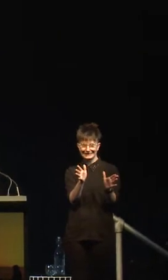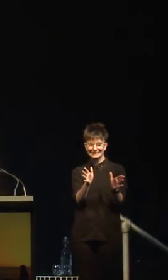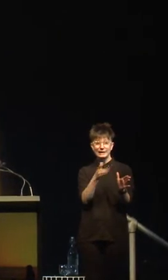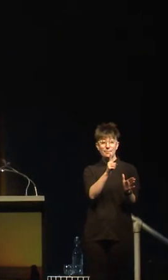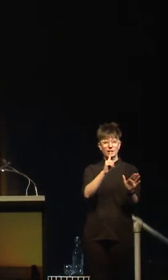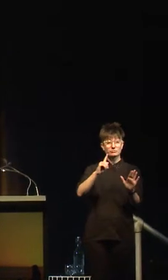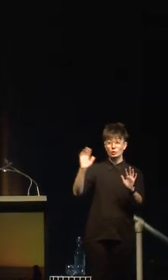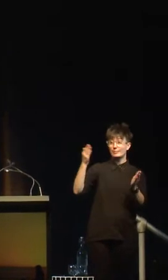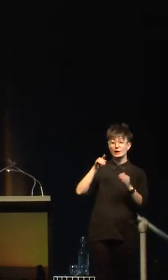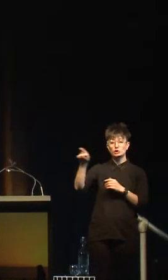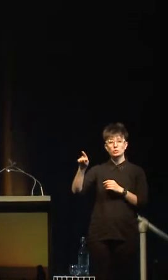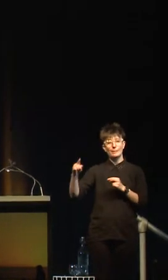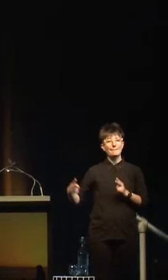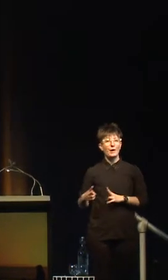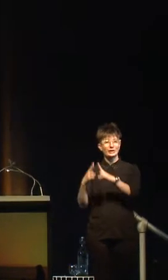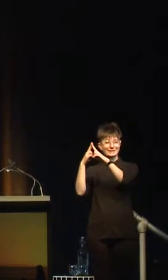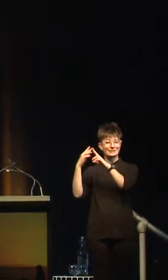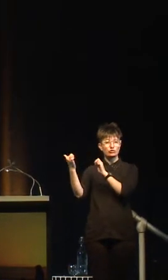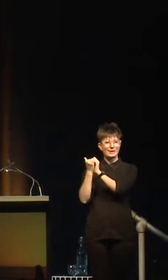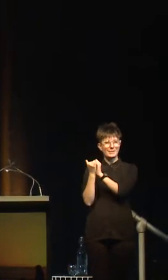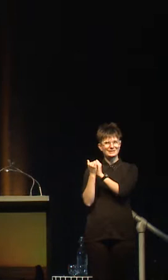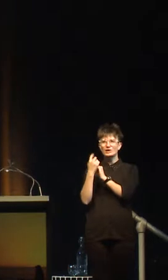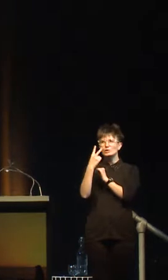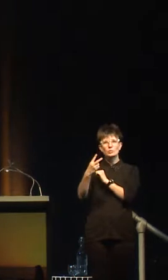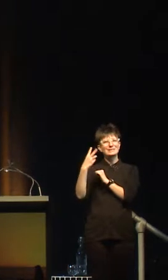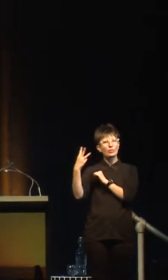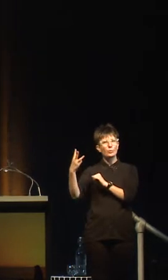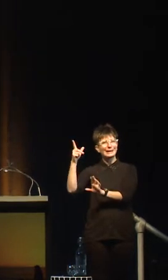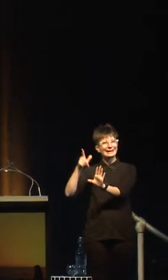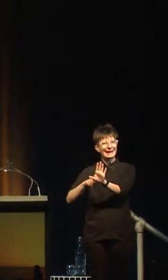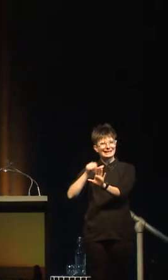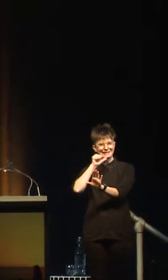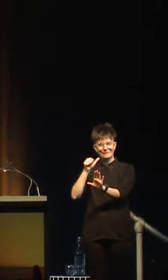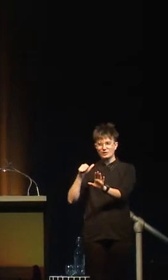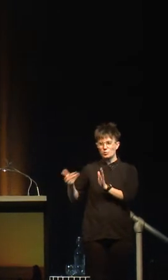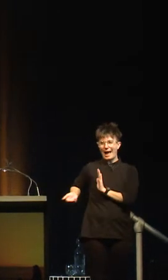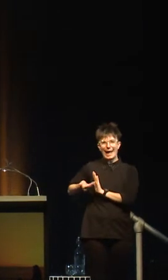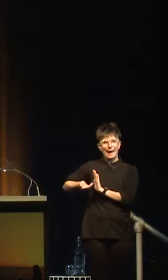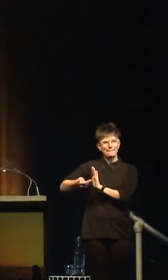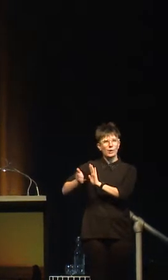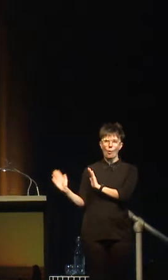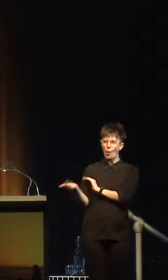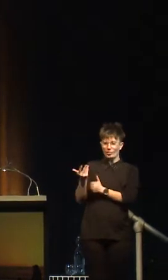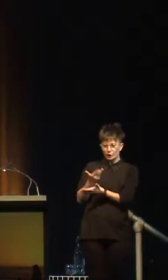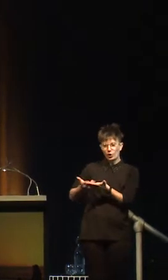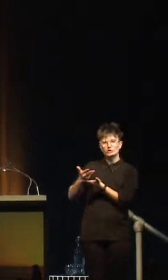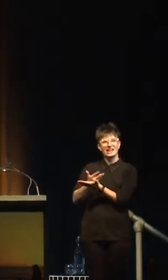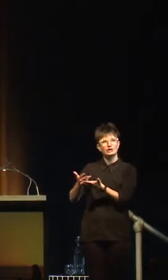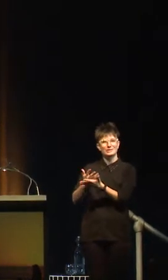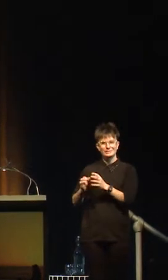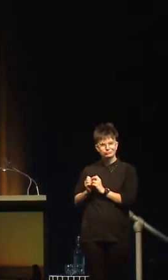which took about 23 years, if you add up all the negotiations to get to, I think that we've